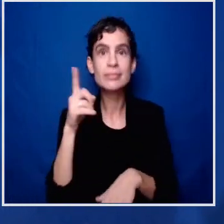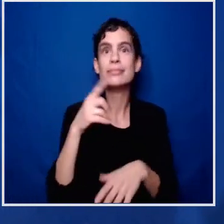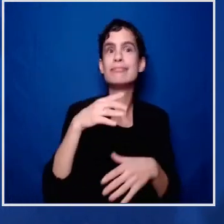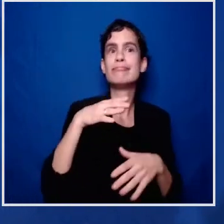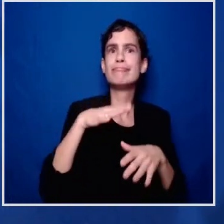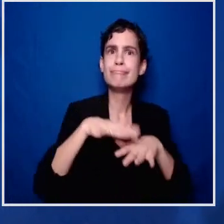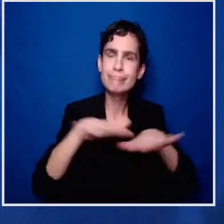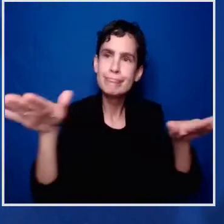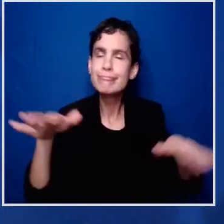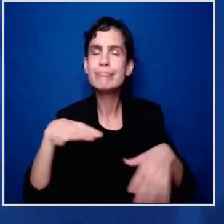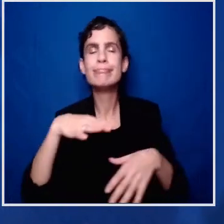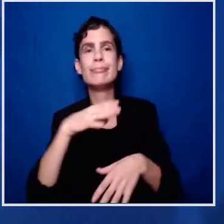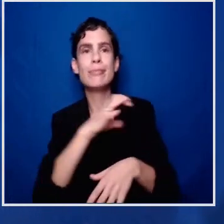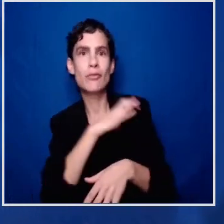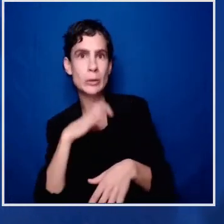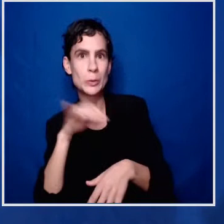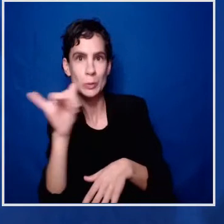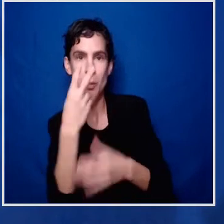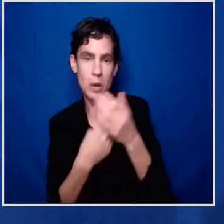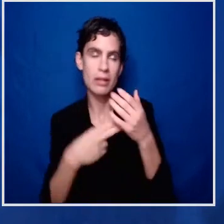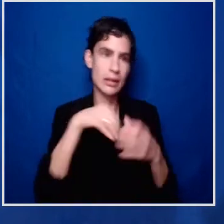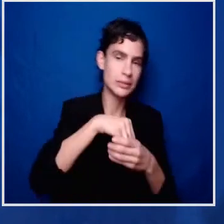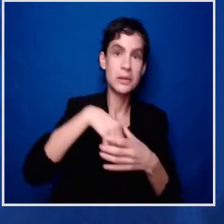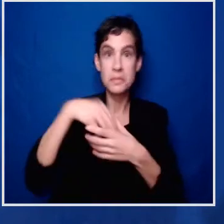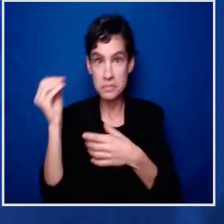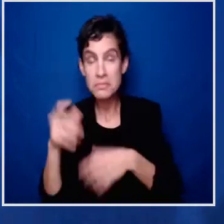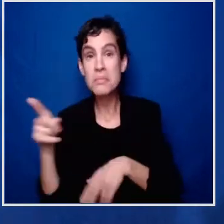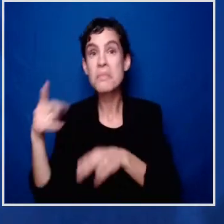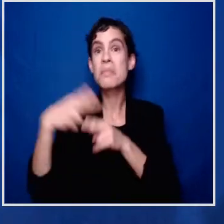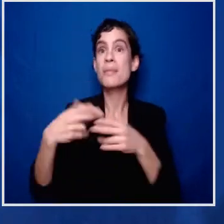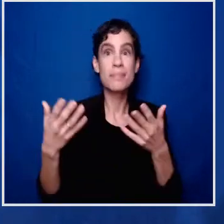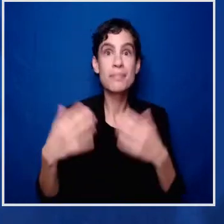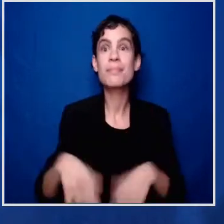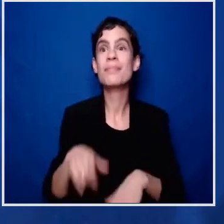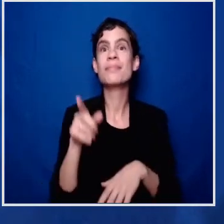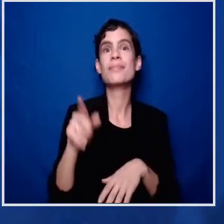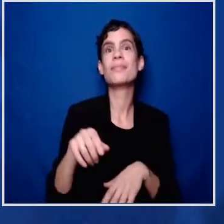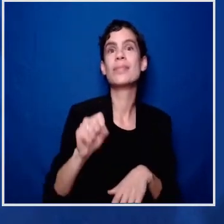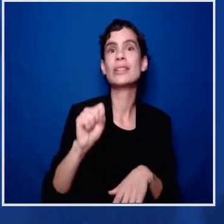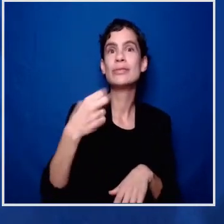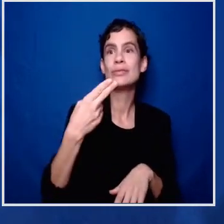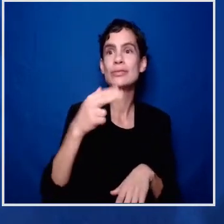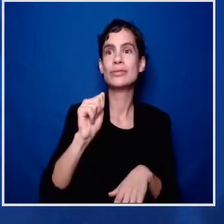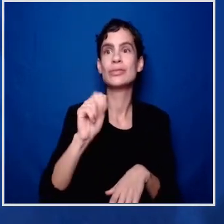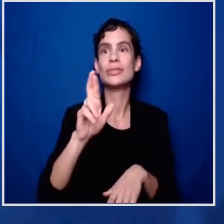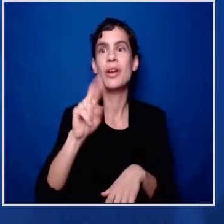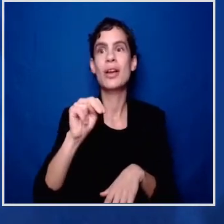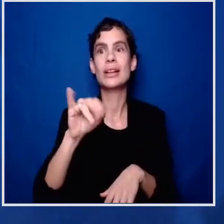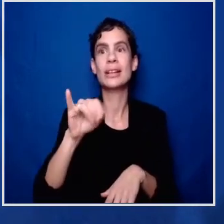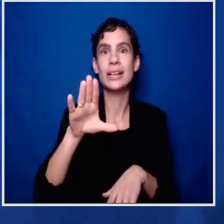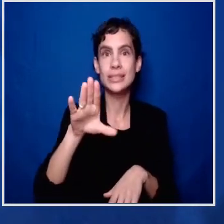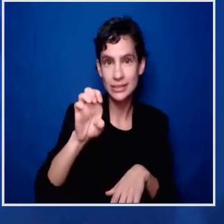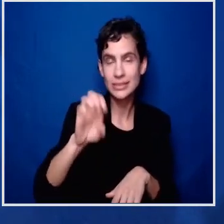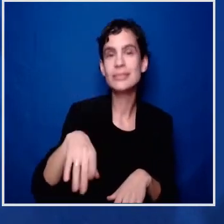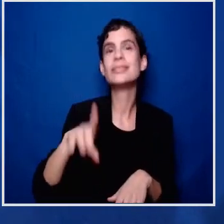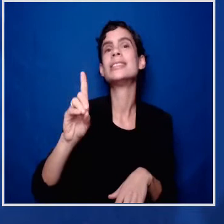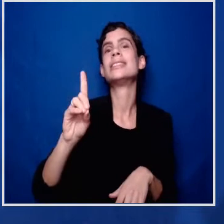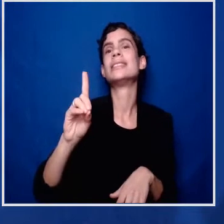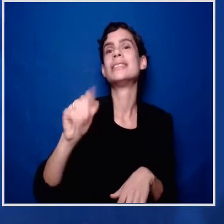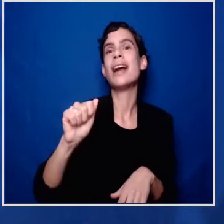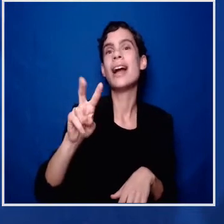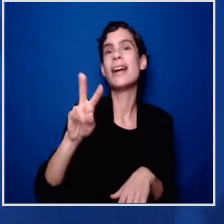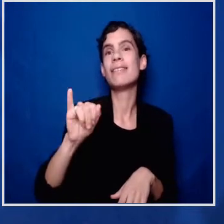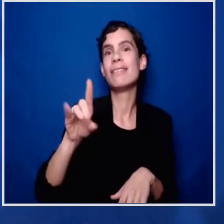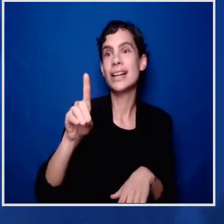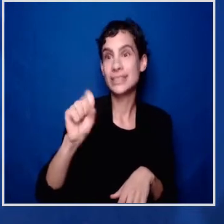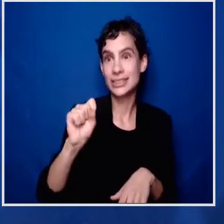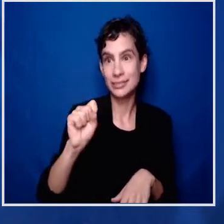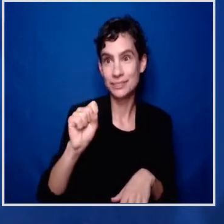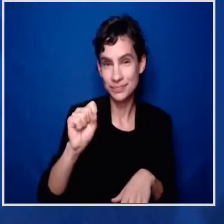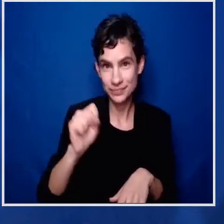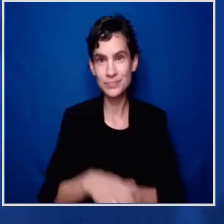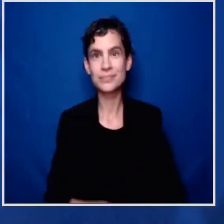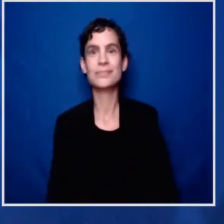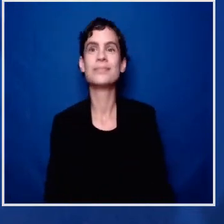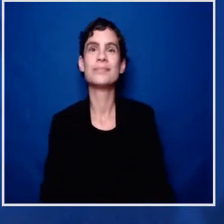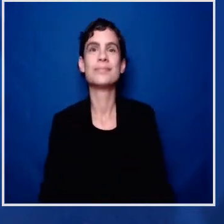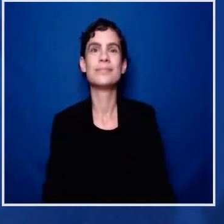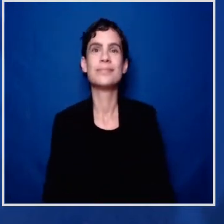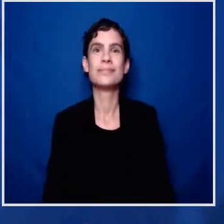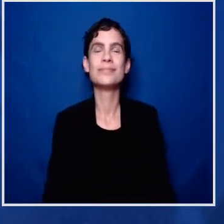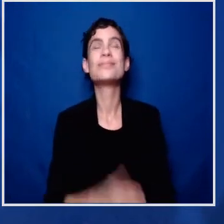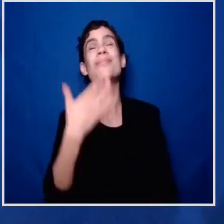CONGRESS.